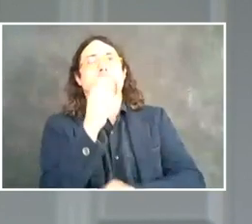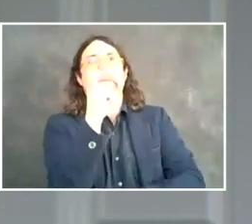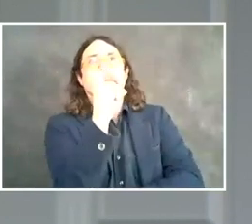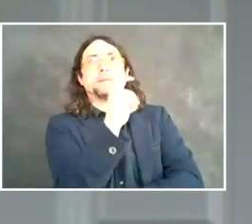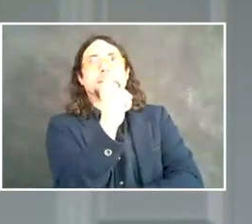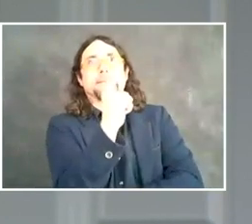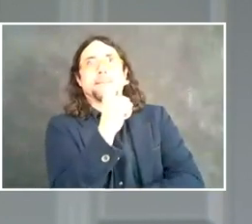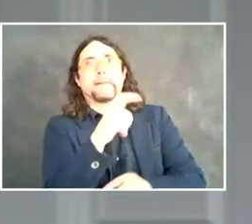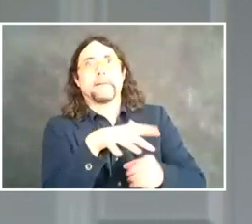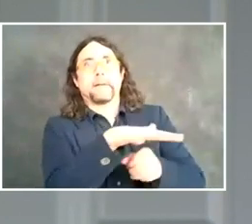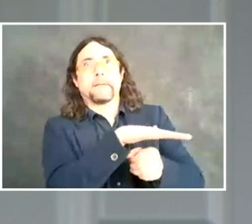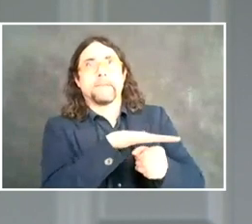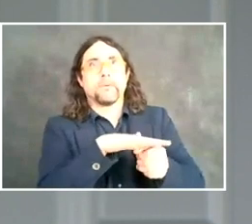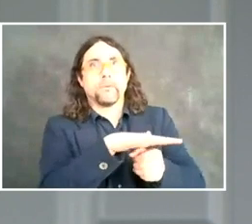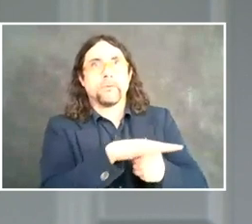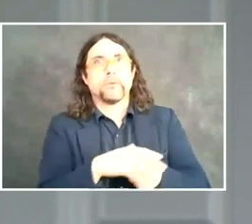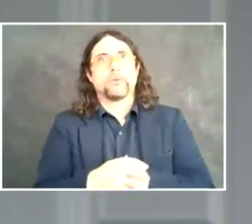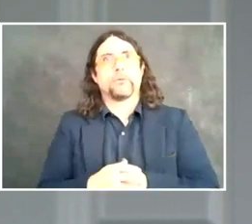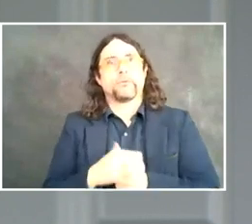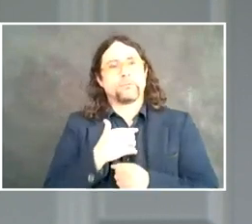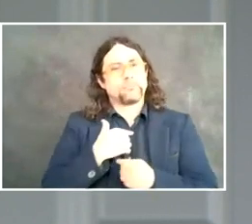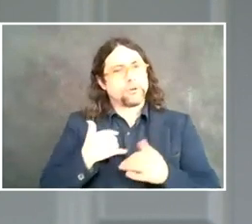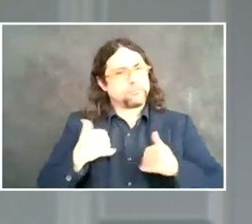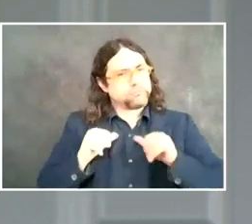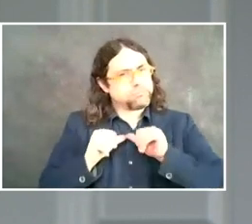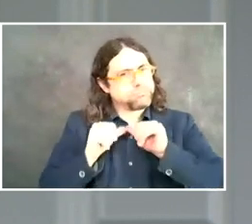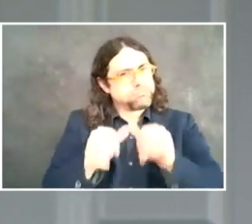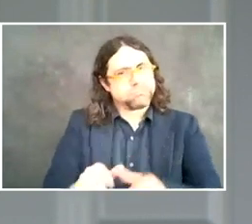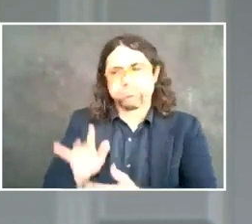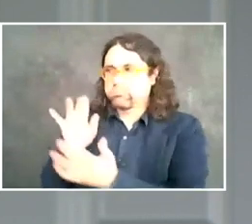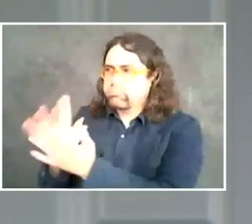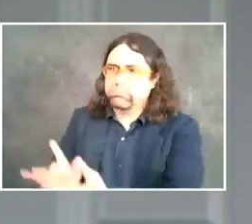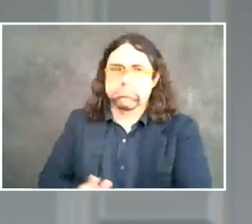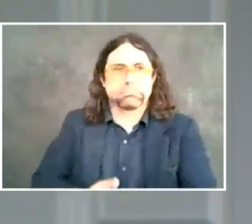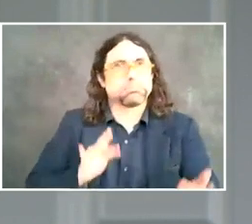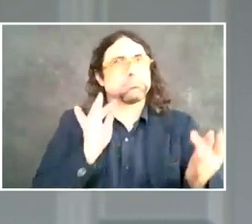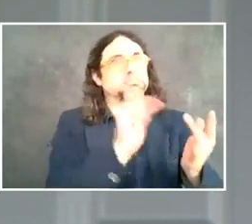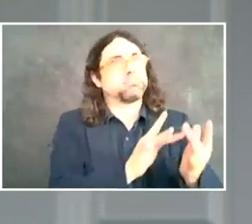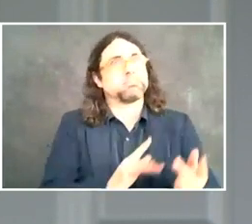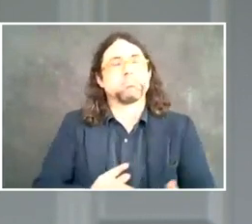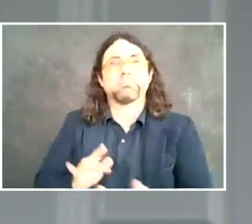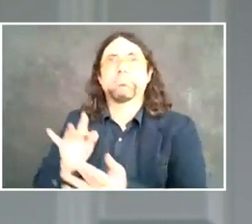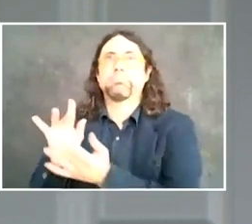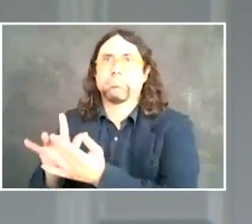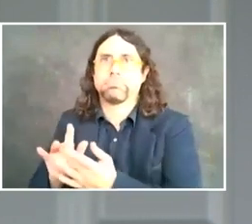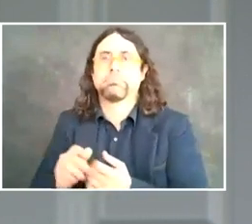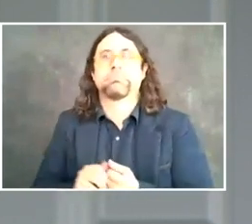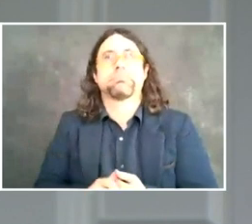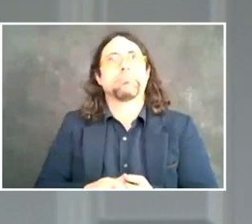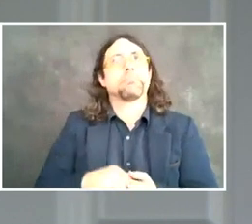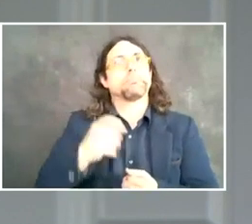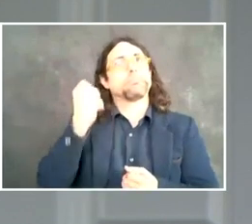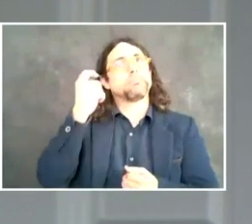THIS IS WHAT WE DO. IN TERMS OF SOCIAL DISTANCING, PROBABLY NOT A DAY GOES BY THAT